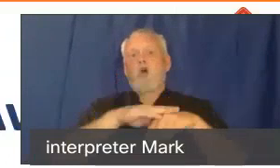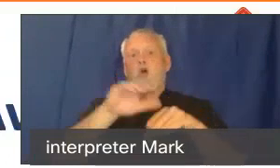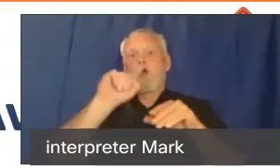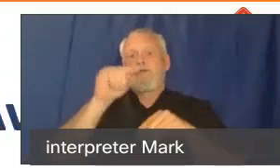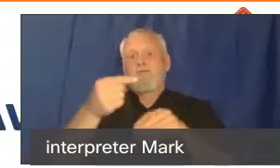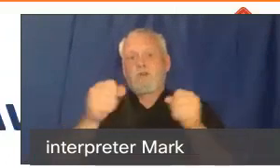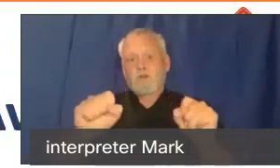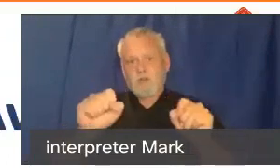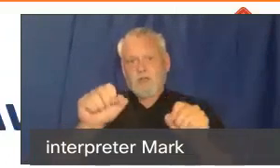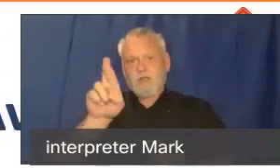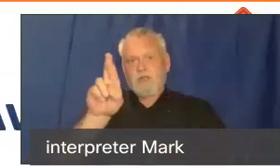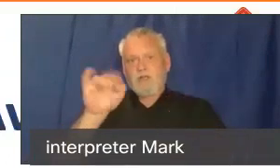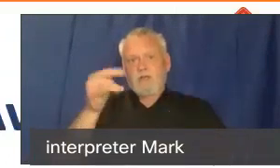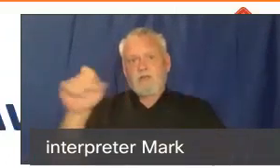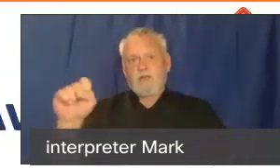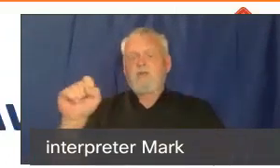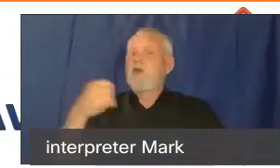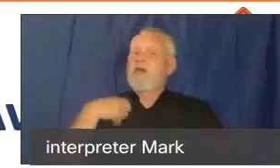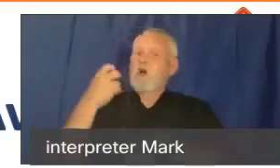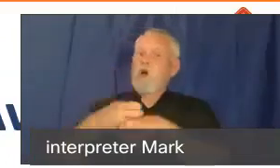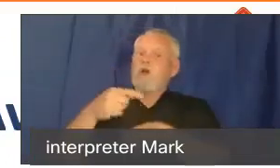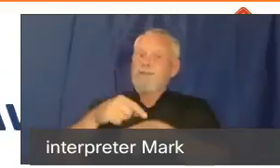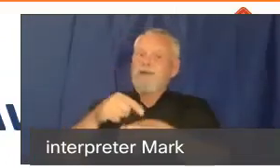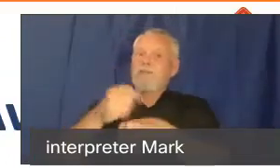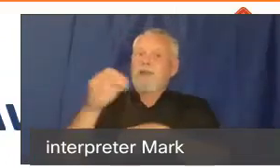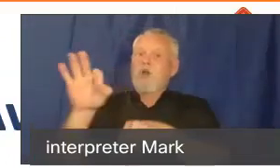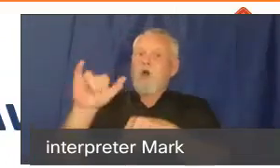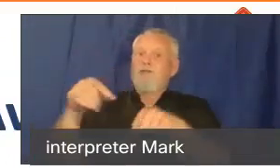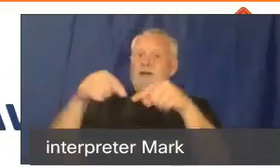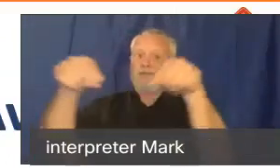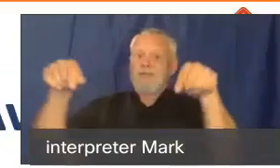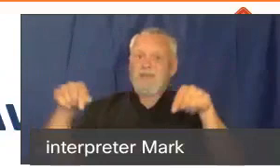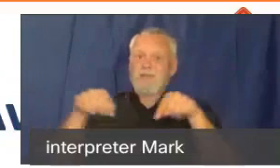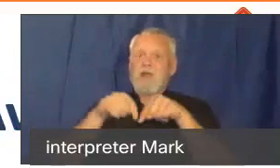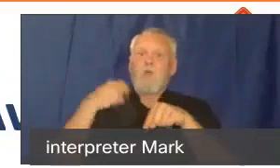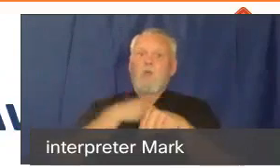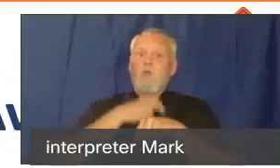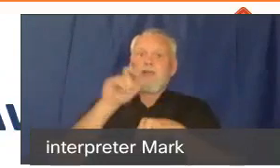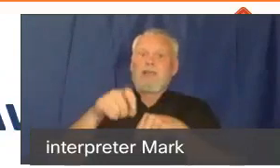We have difficulty getting off of the block, so we need those stuff as quickly as possible.